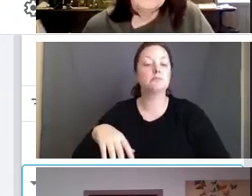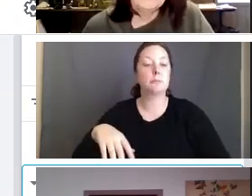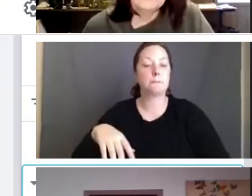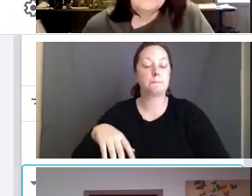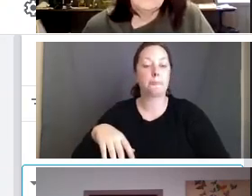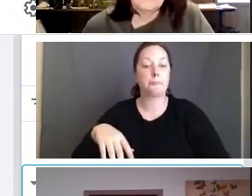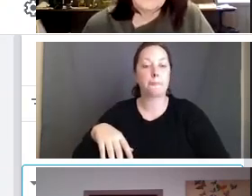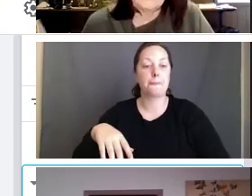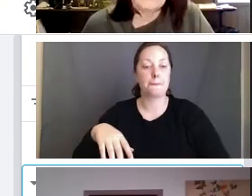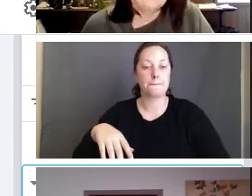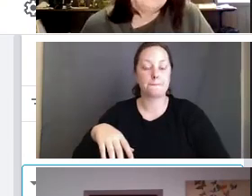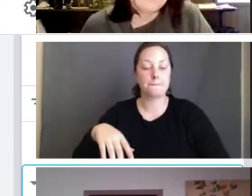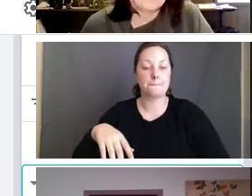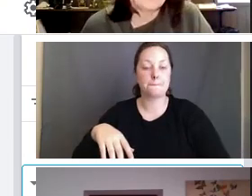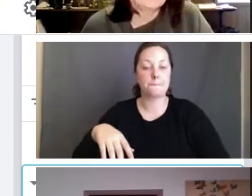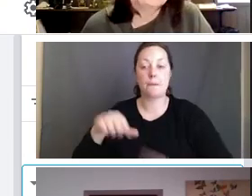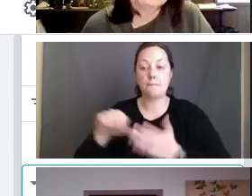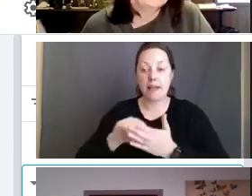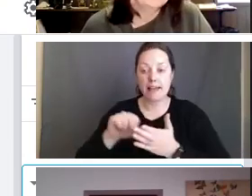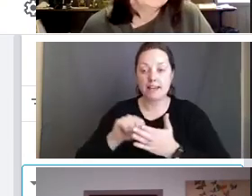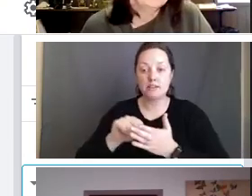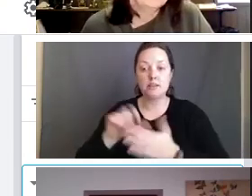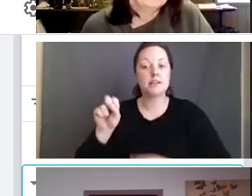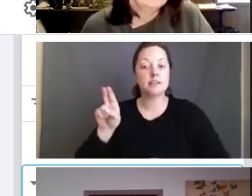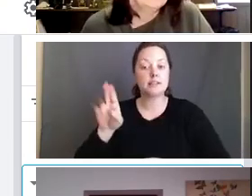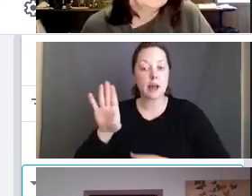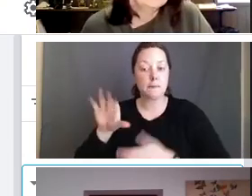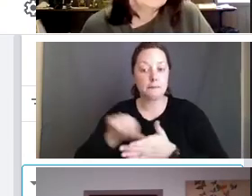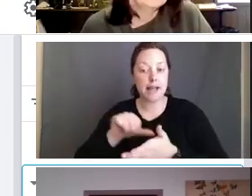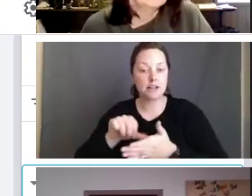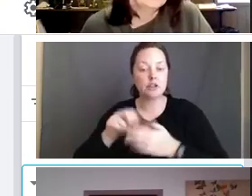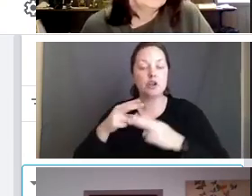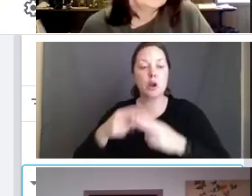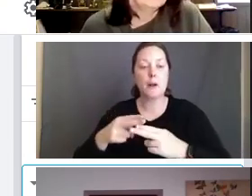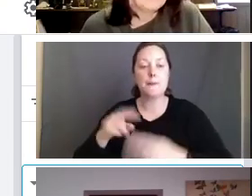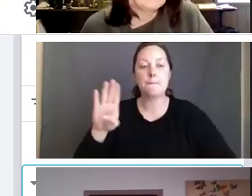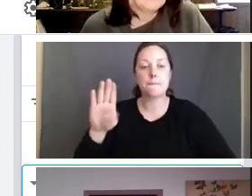to click add and upload I'm going to pick that one.